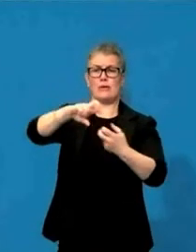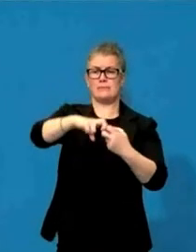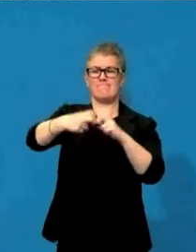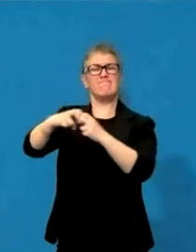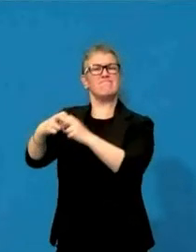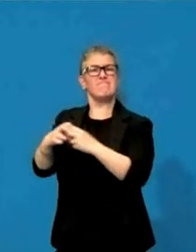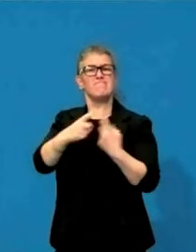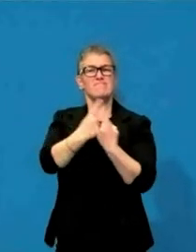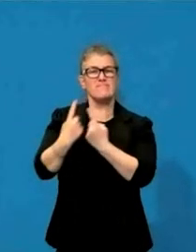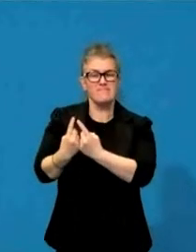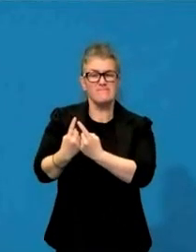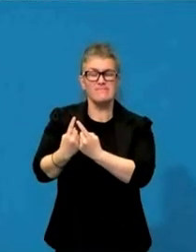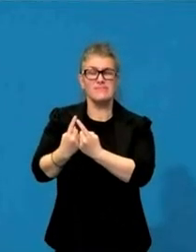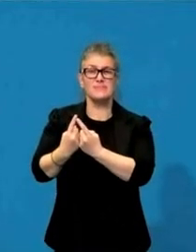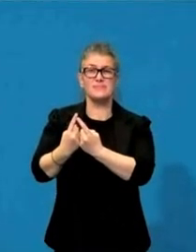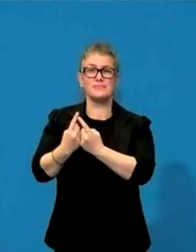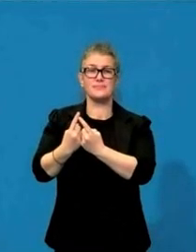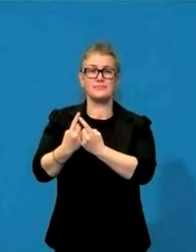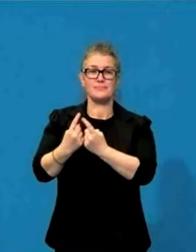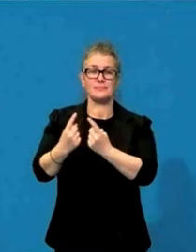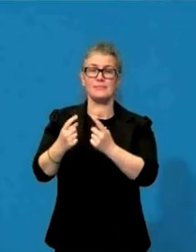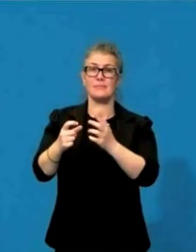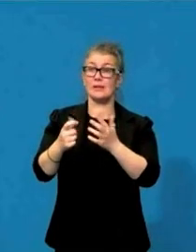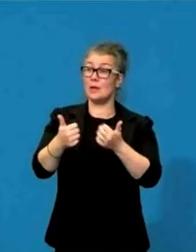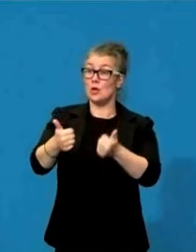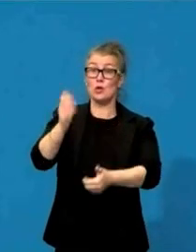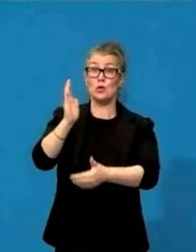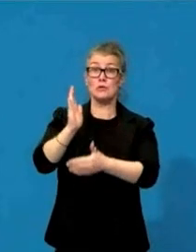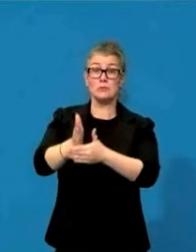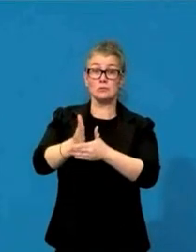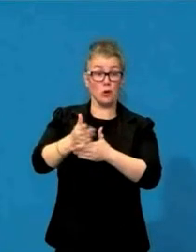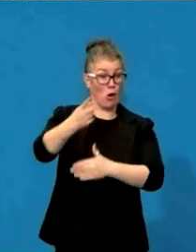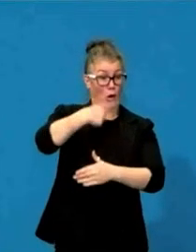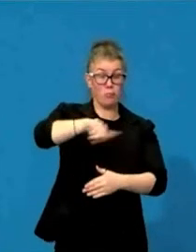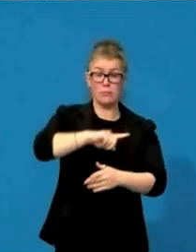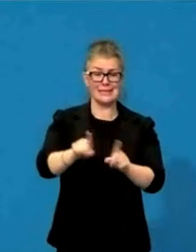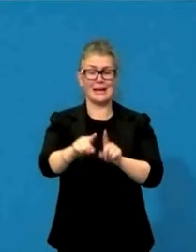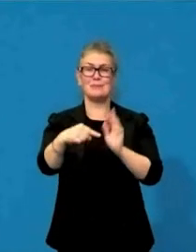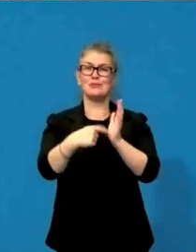were doing a really good job in - as like Tristan said on that video, and you saw some of them on that video.